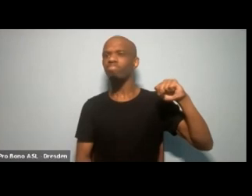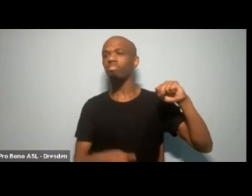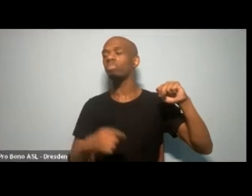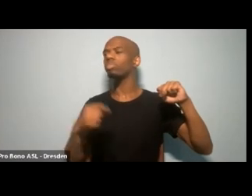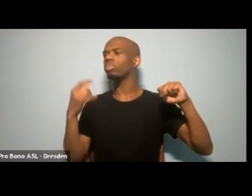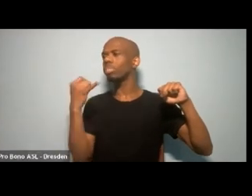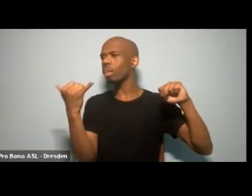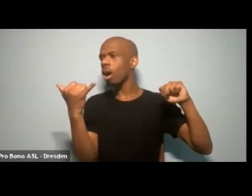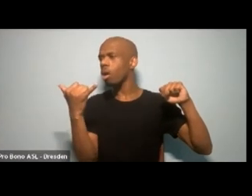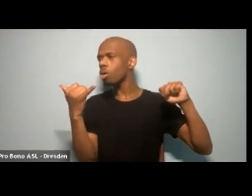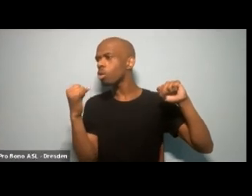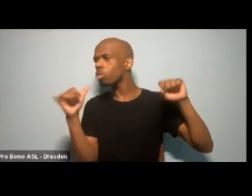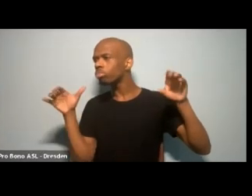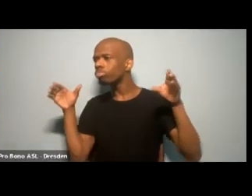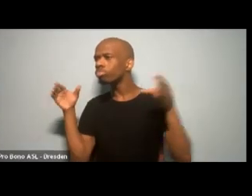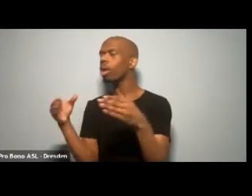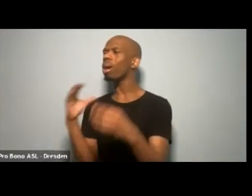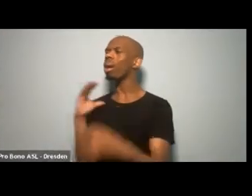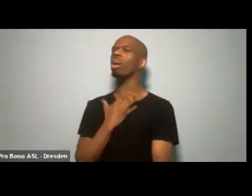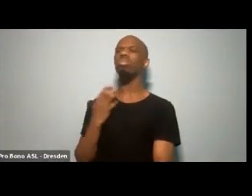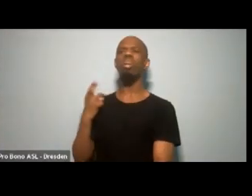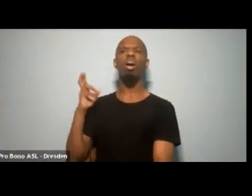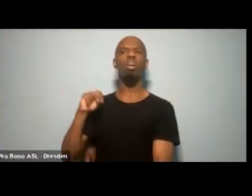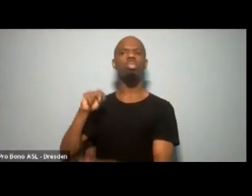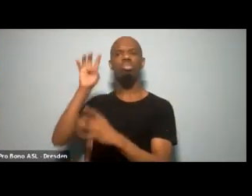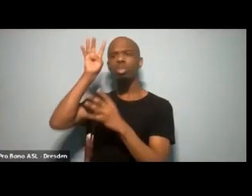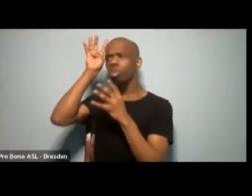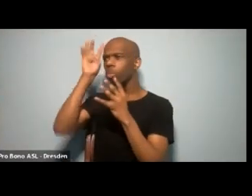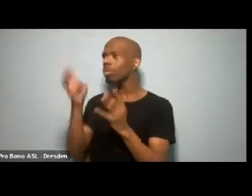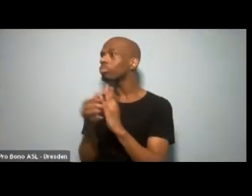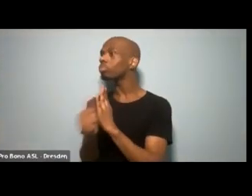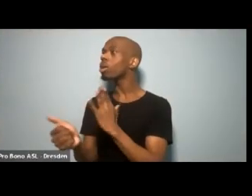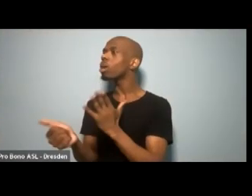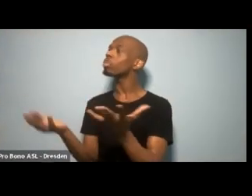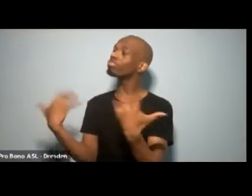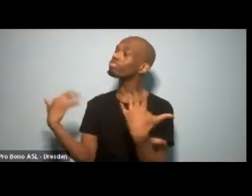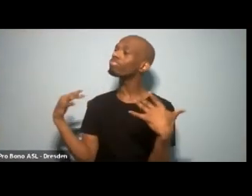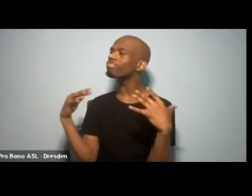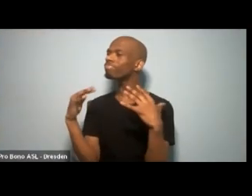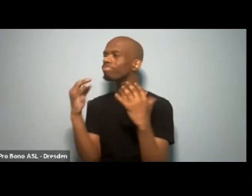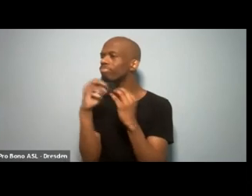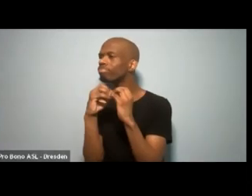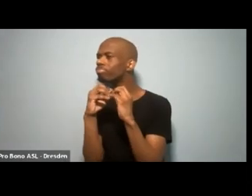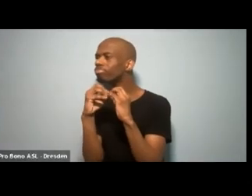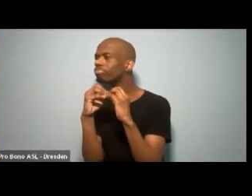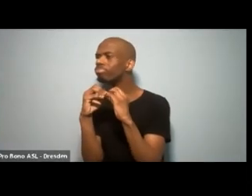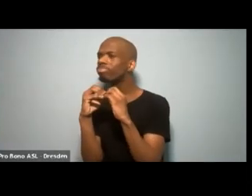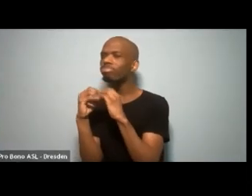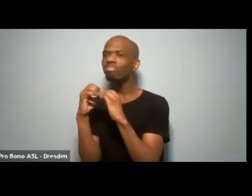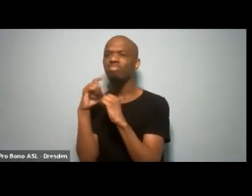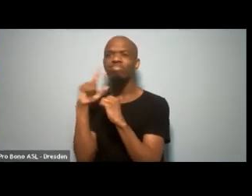using the National Theatre as a soft power for the creatives in Nigeria to recognize this